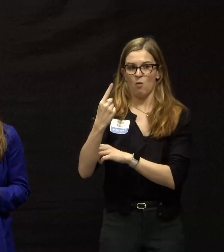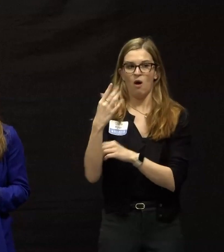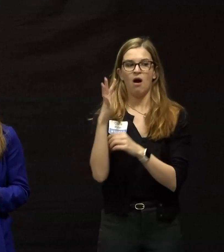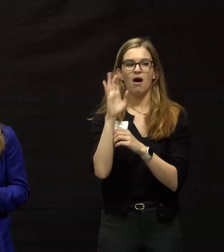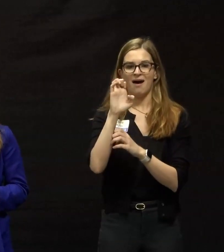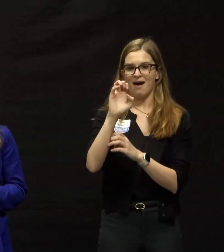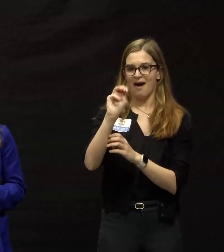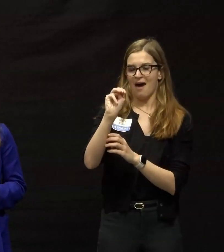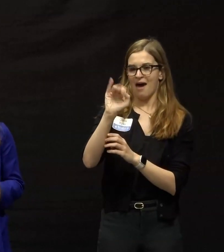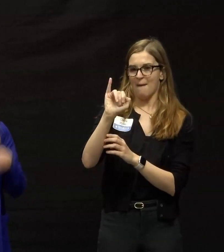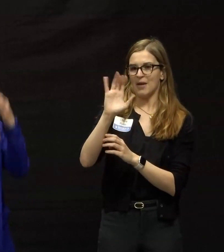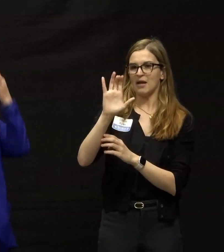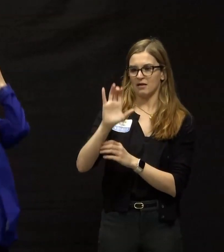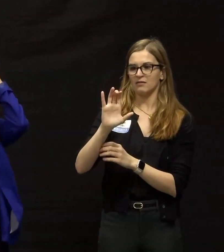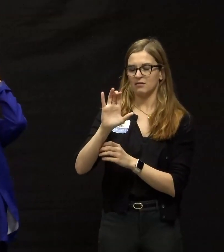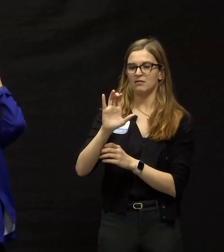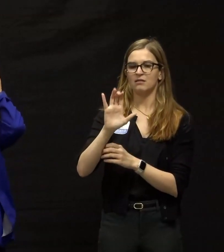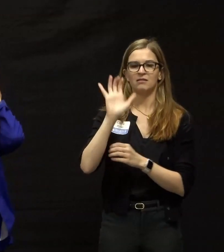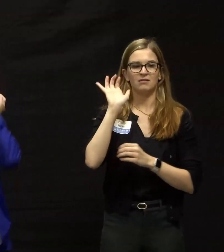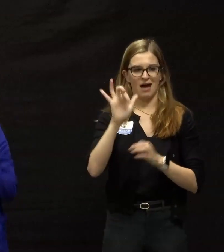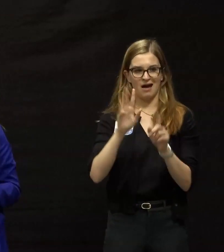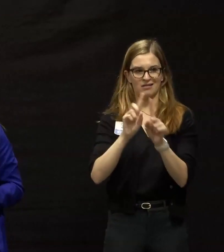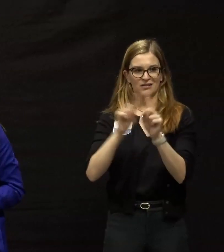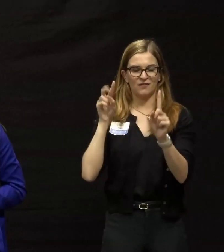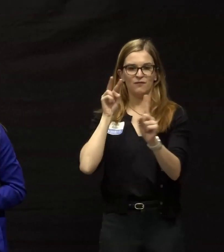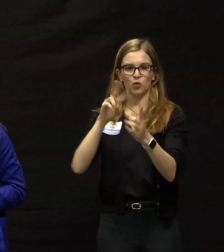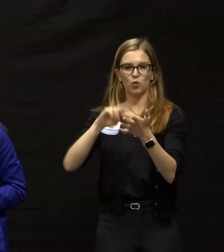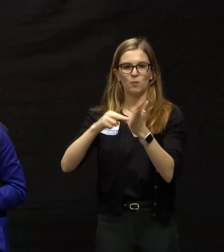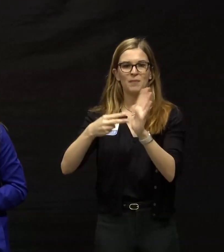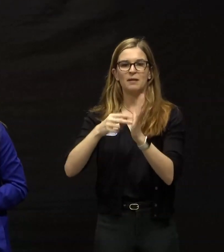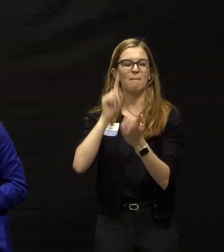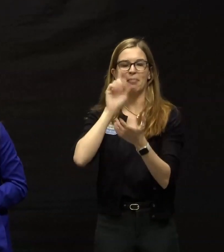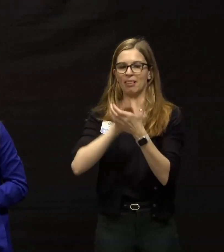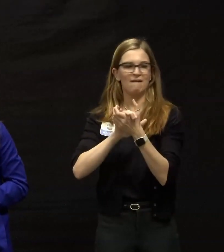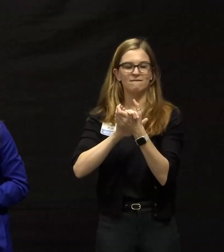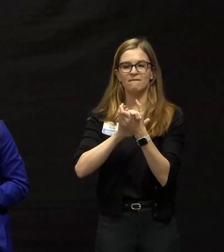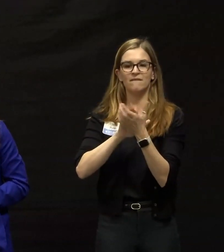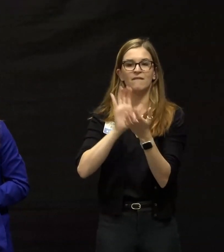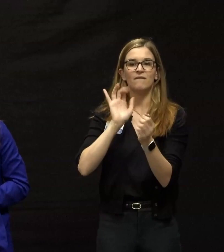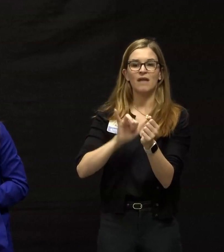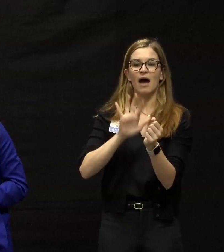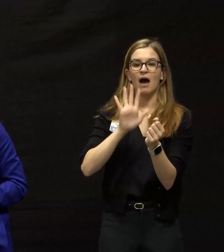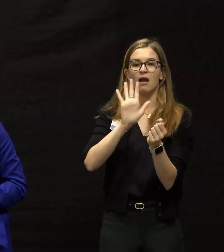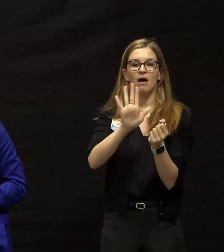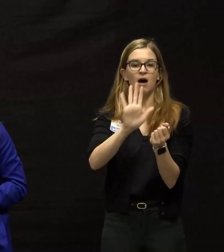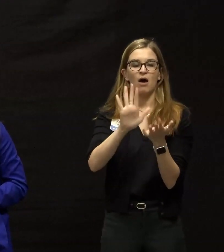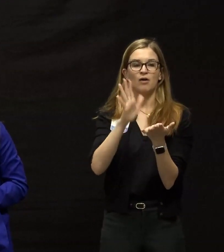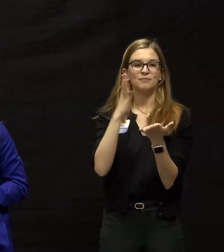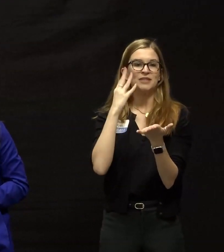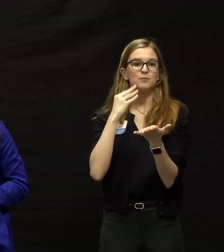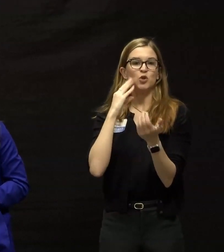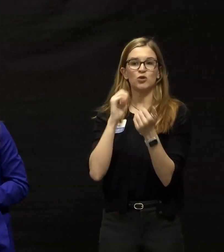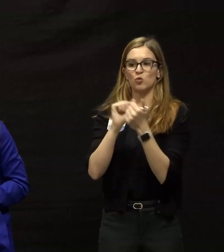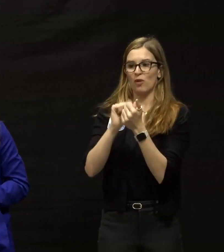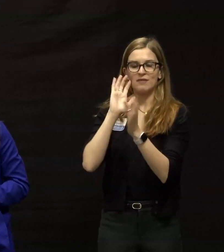So the second one is emic, E-M-I-C. And this is a different view, a belief that it's